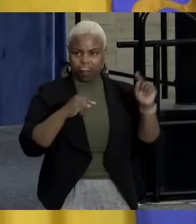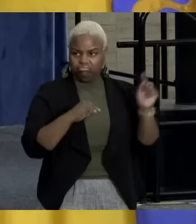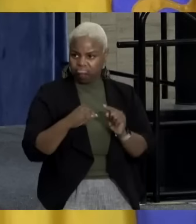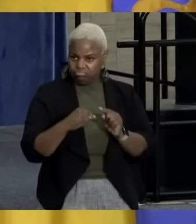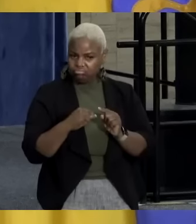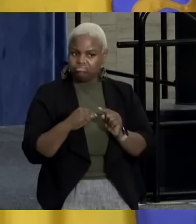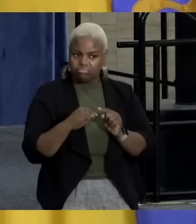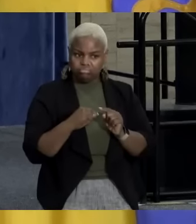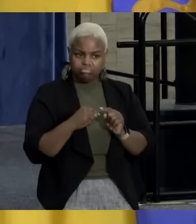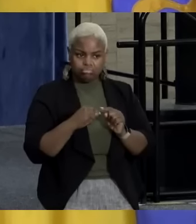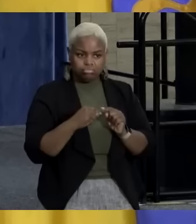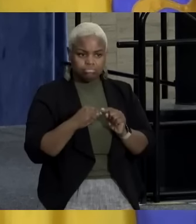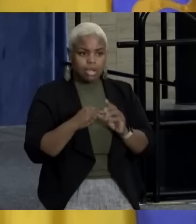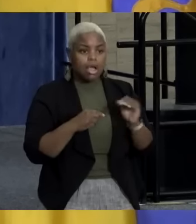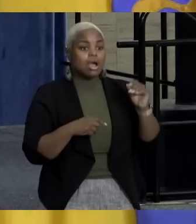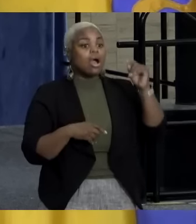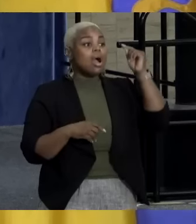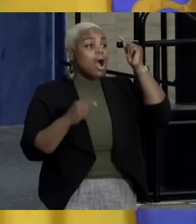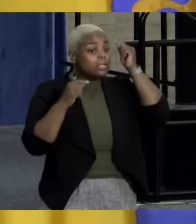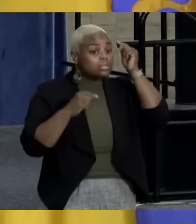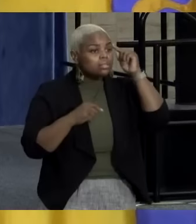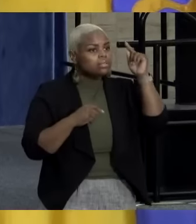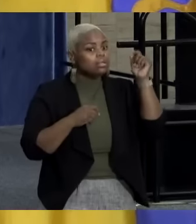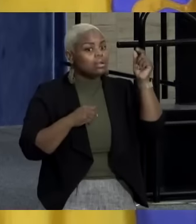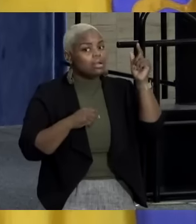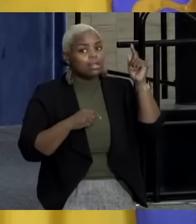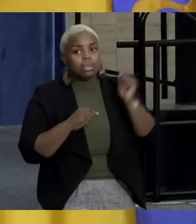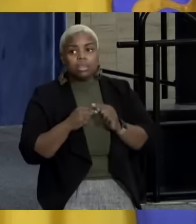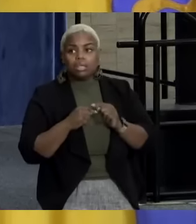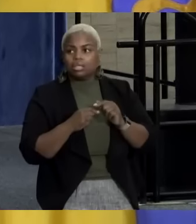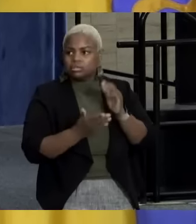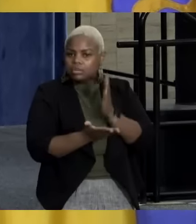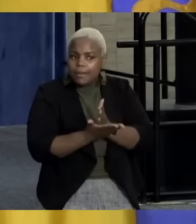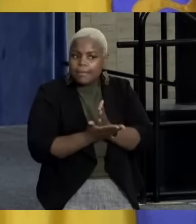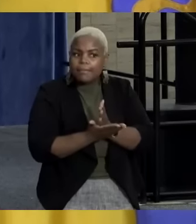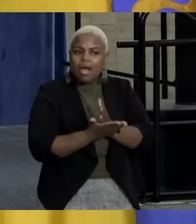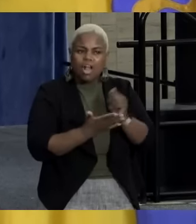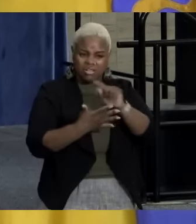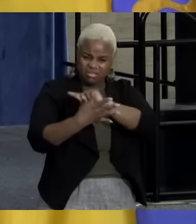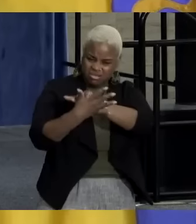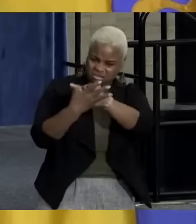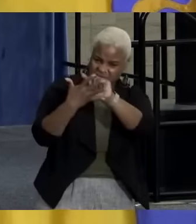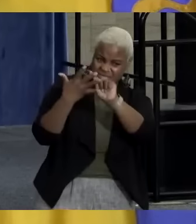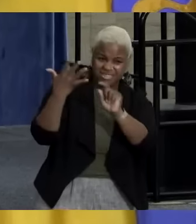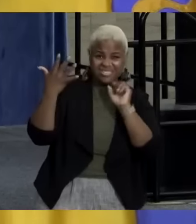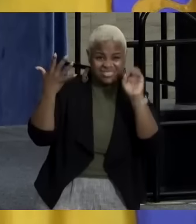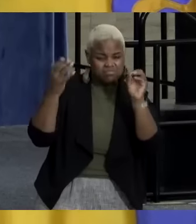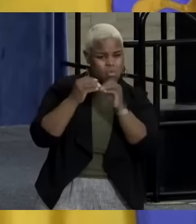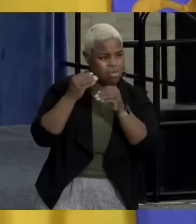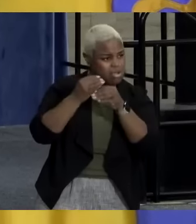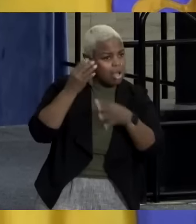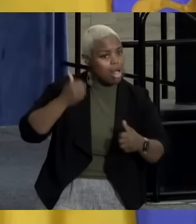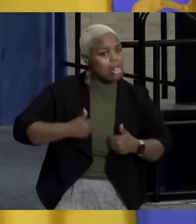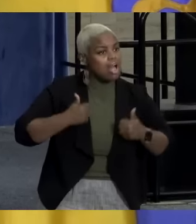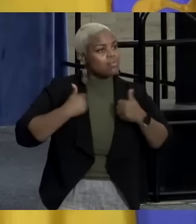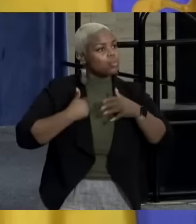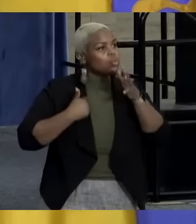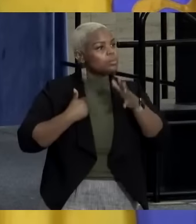decline and all-cause mortality. In other words, extending the lives for as much as 10 years.